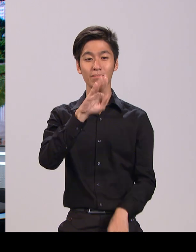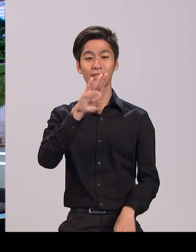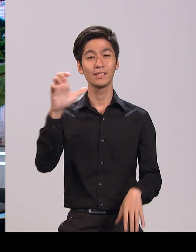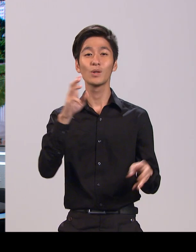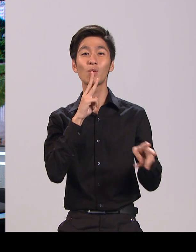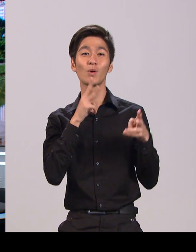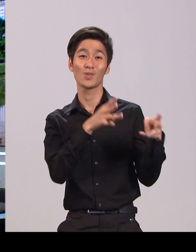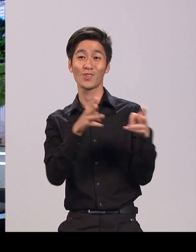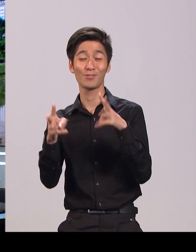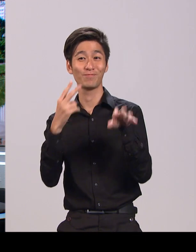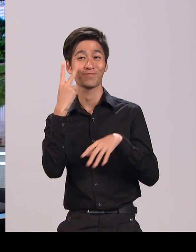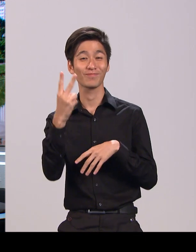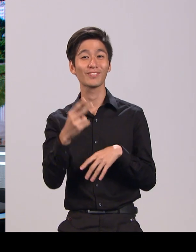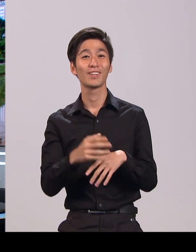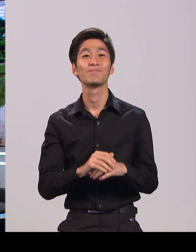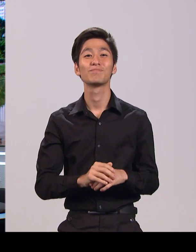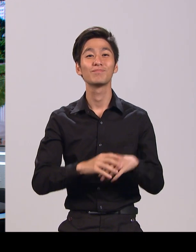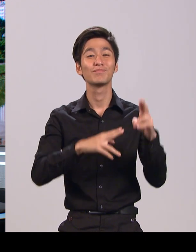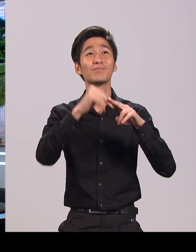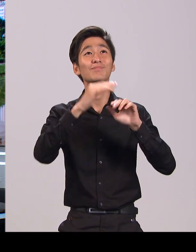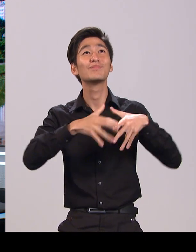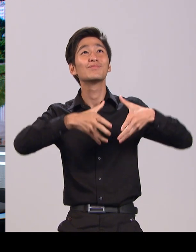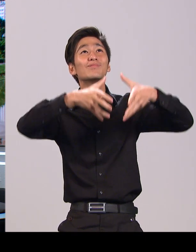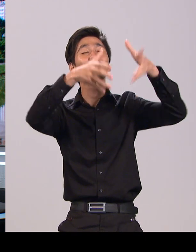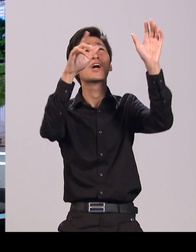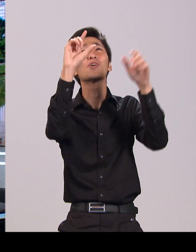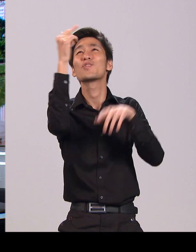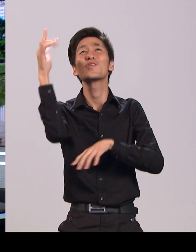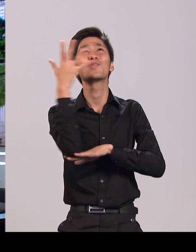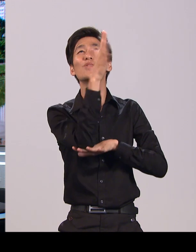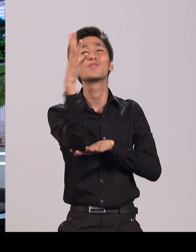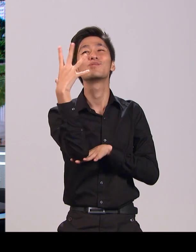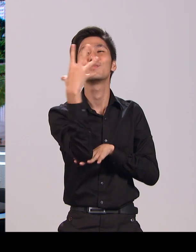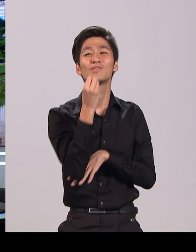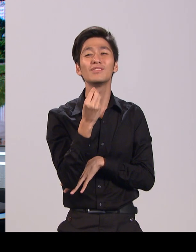Buildings with roof gardens, high-rise greenery and now, the wildlife is coming back.